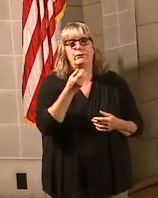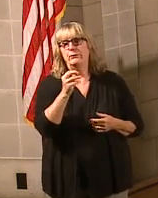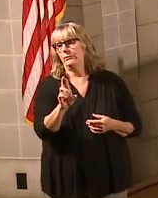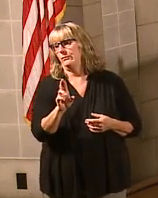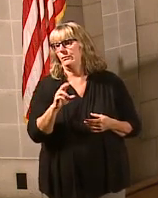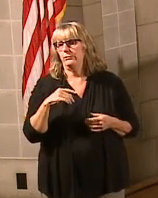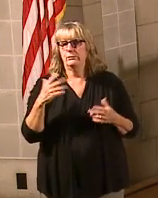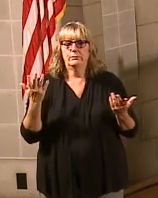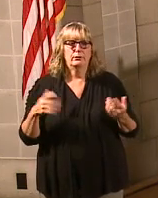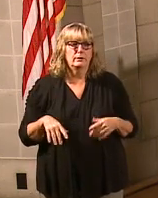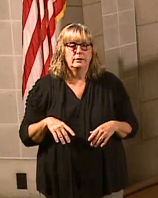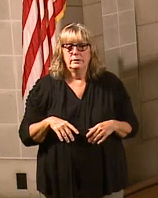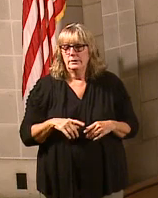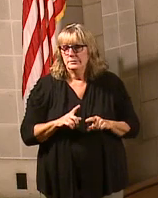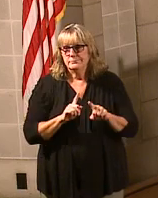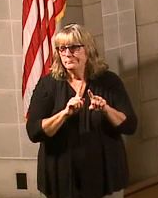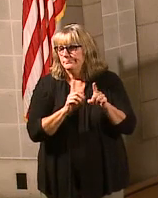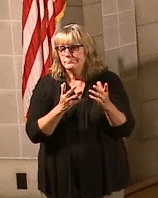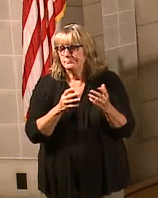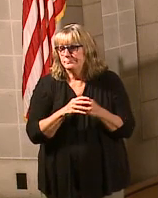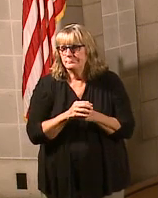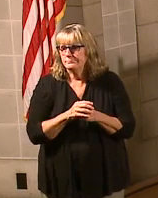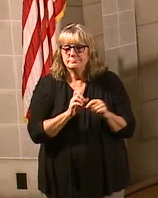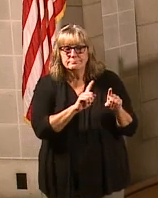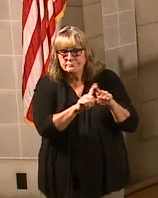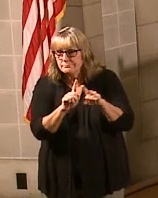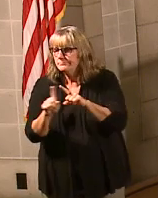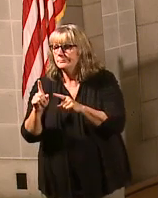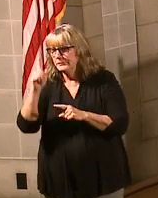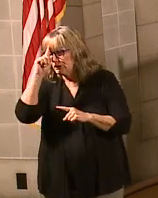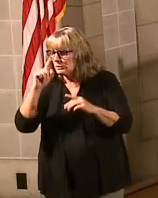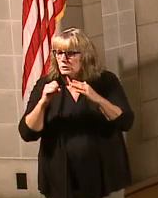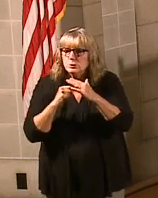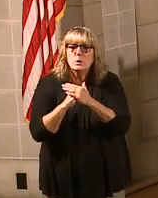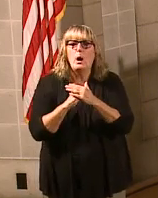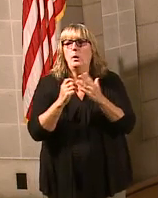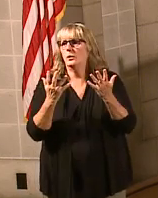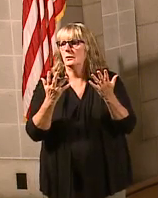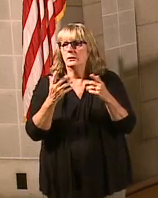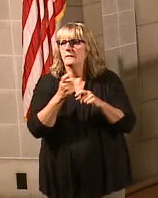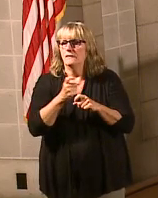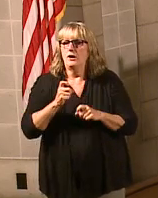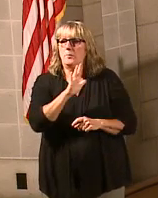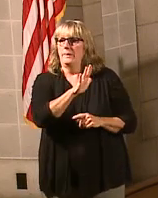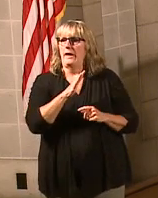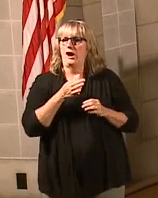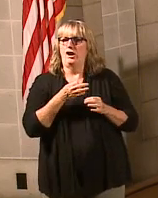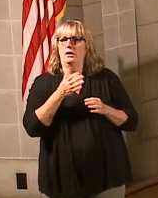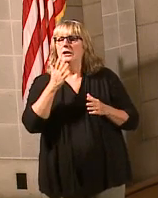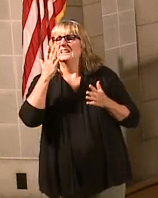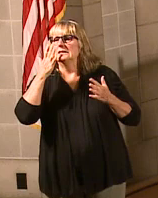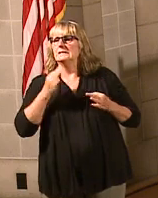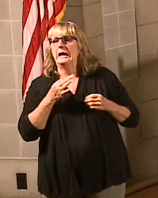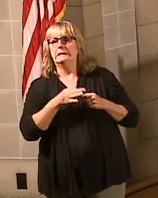SO THEY'RE SEEING IT IN MORE